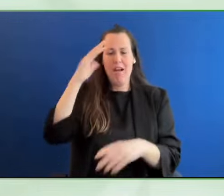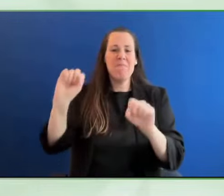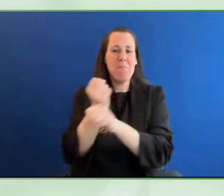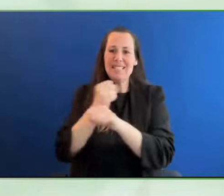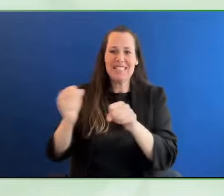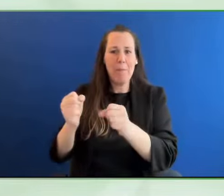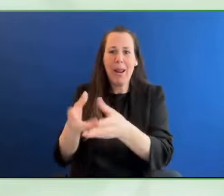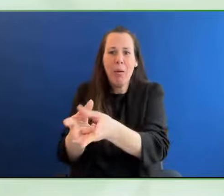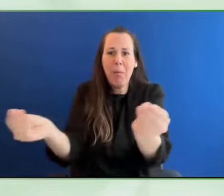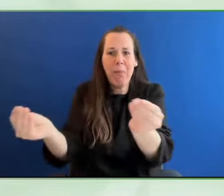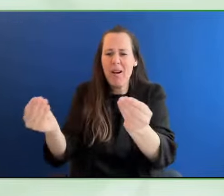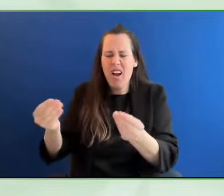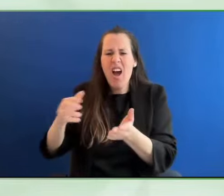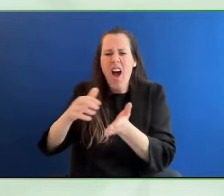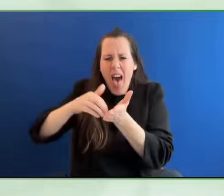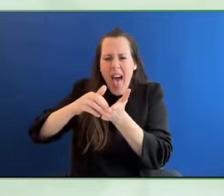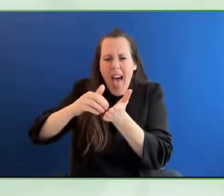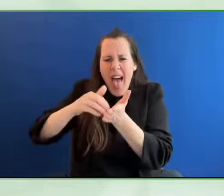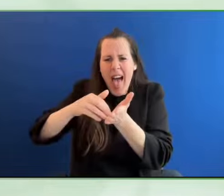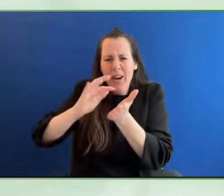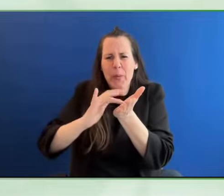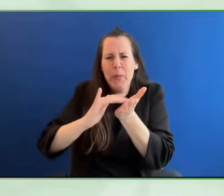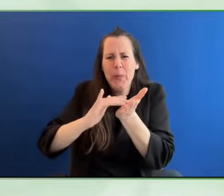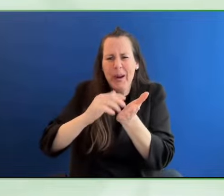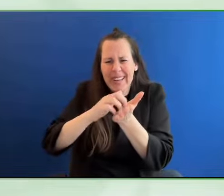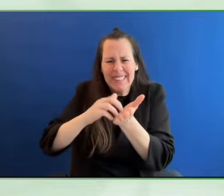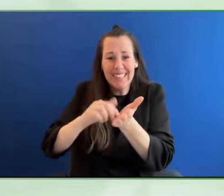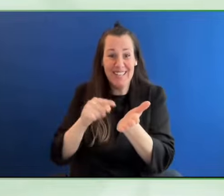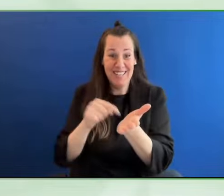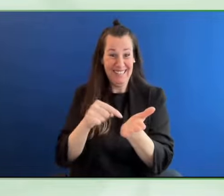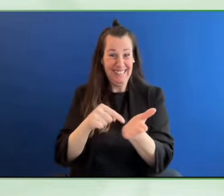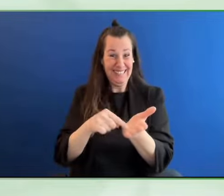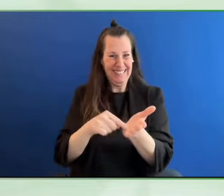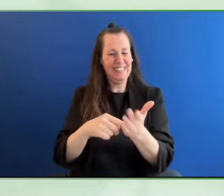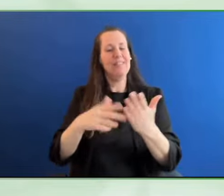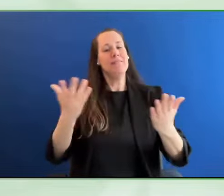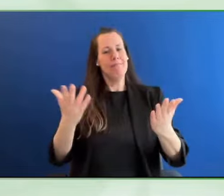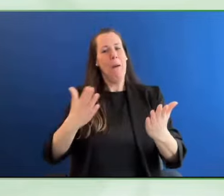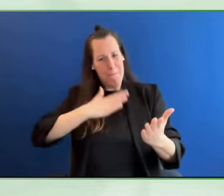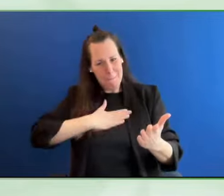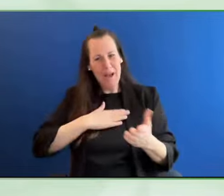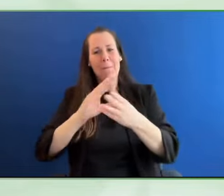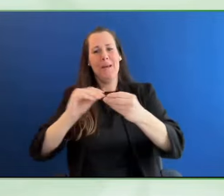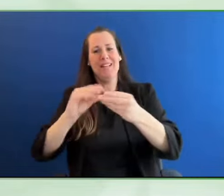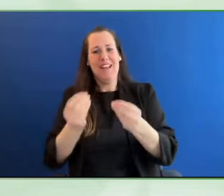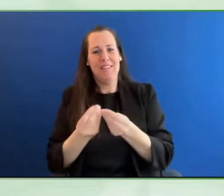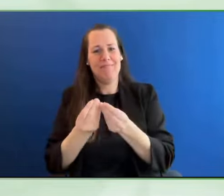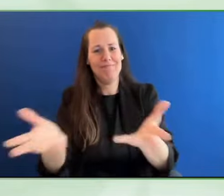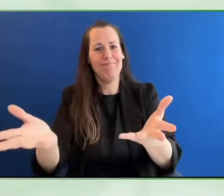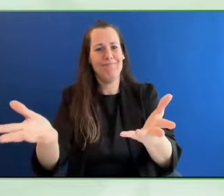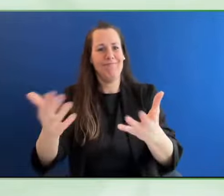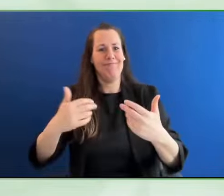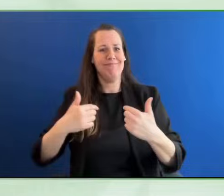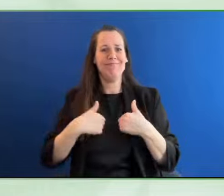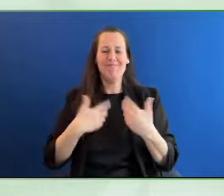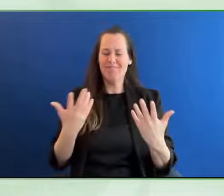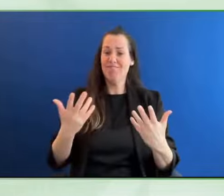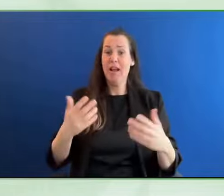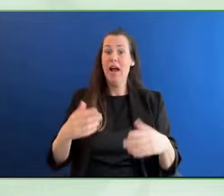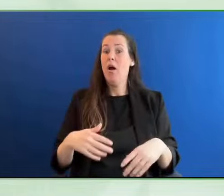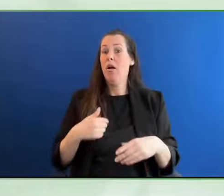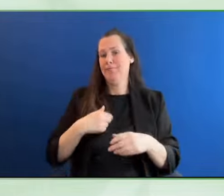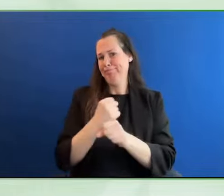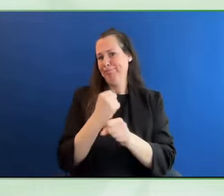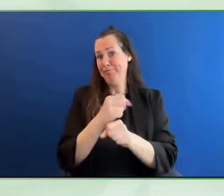inclusion and accessibility into our everyday, our norms and our DNA.